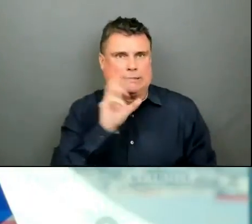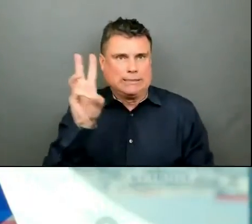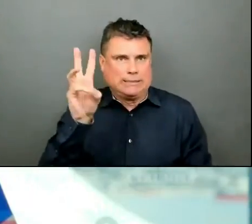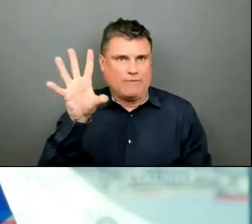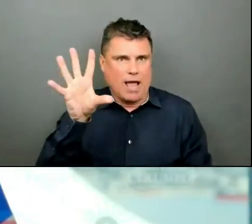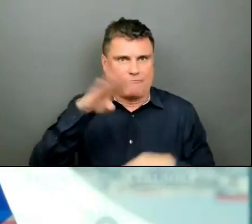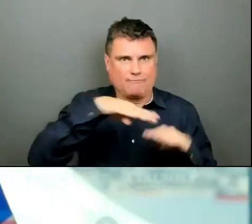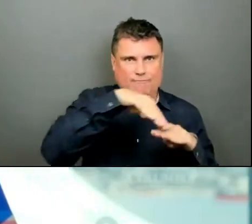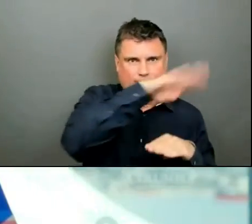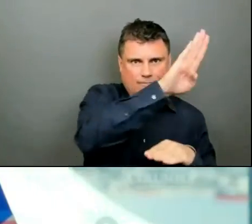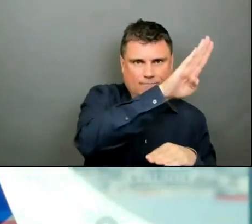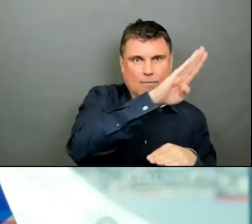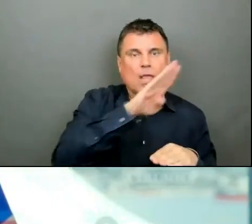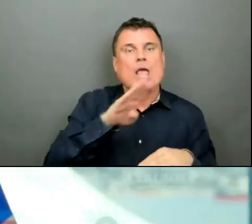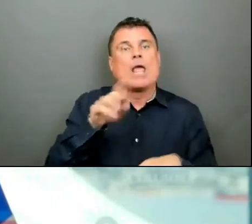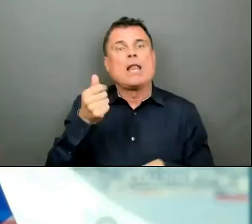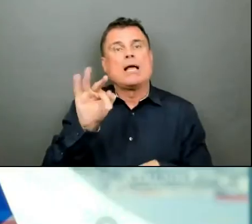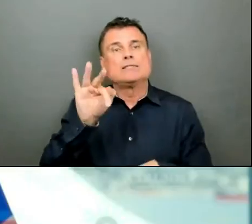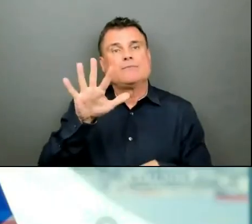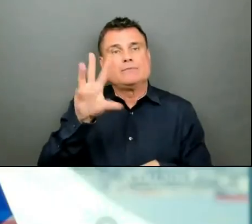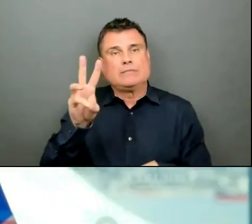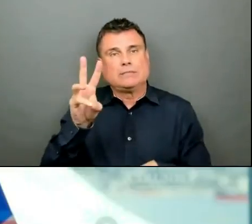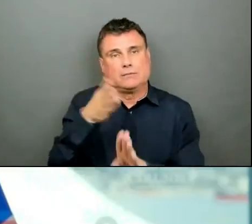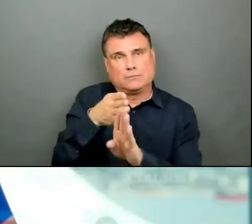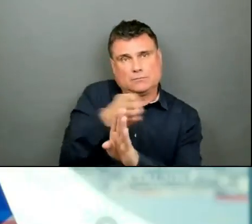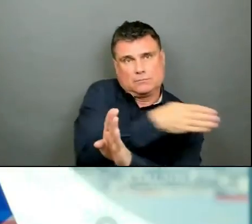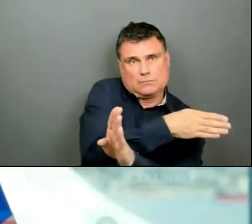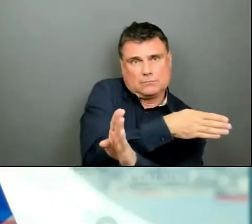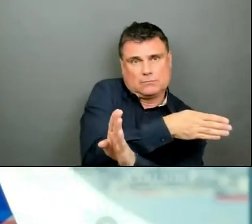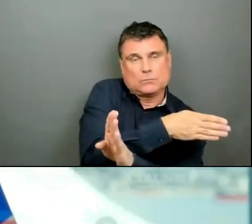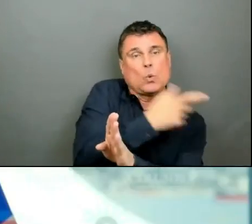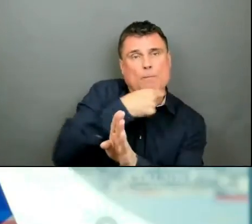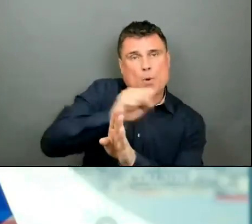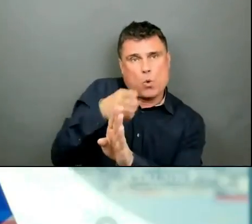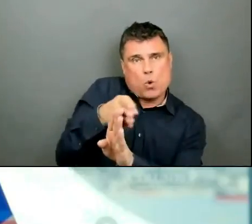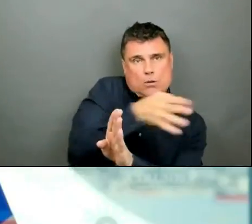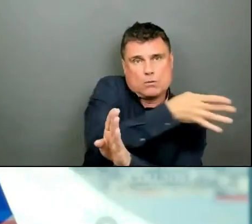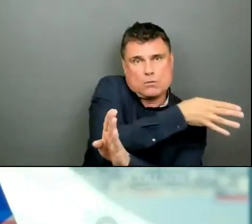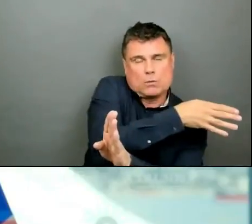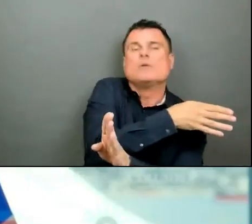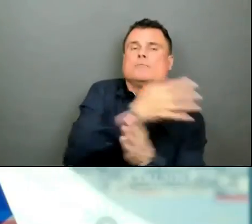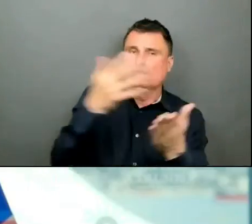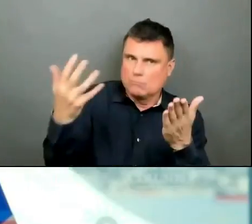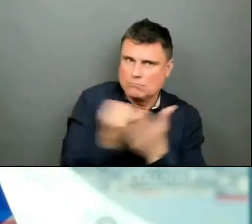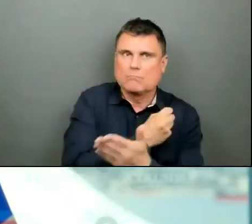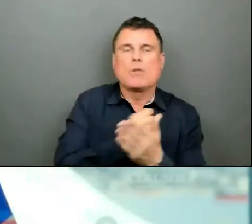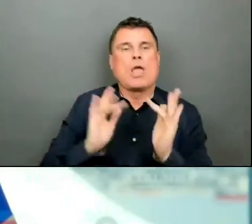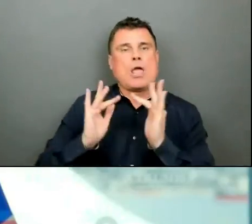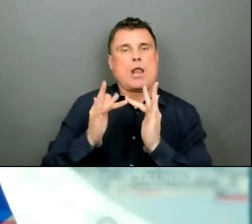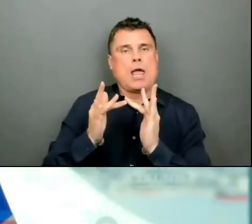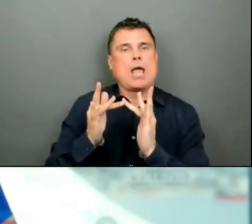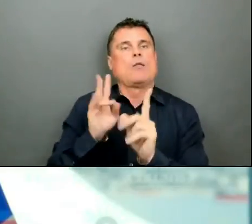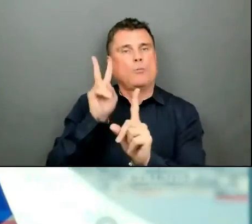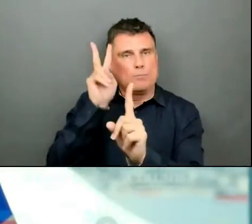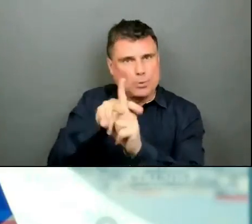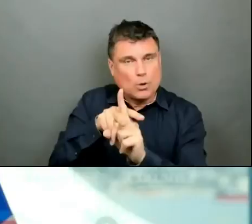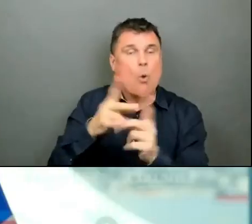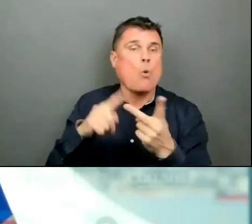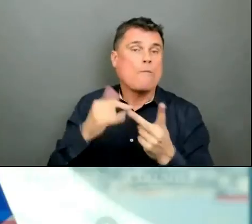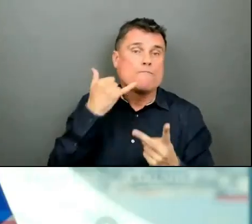1956 and below, should go online or dial in and register. In closing we face